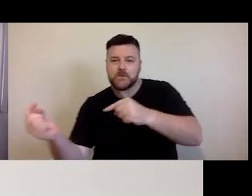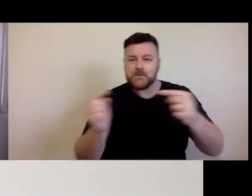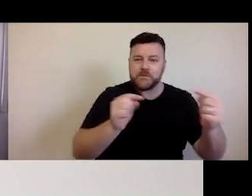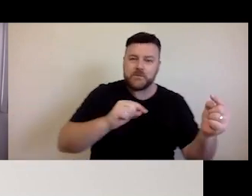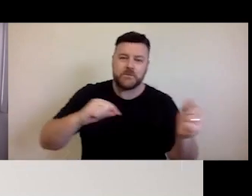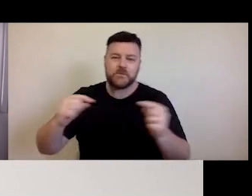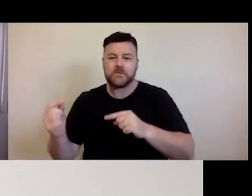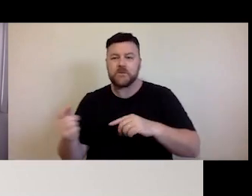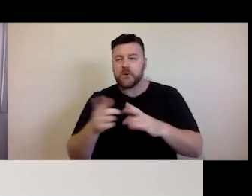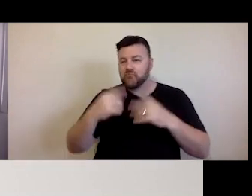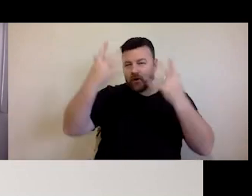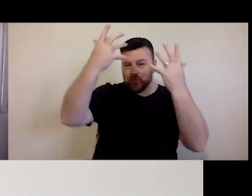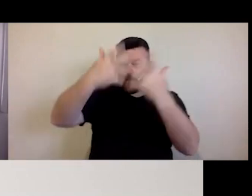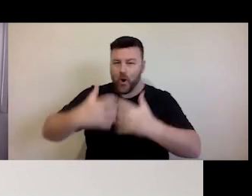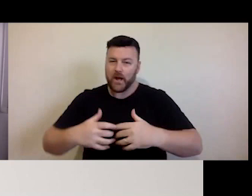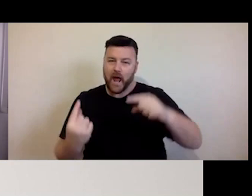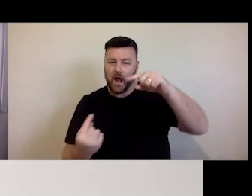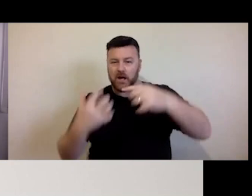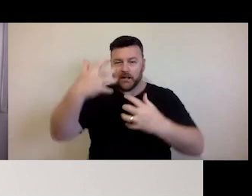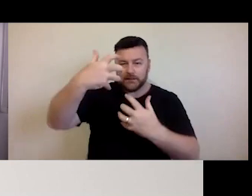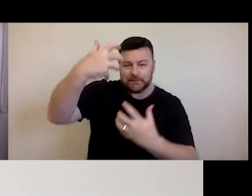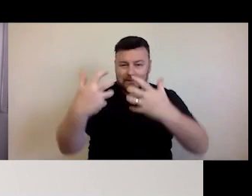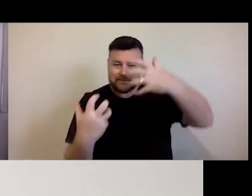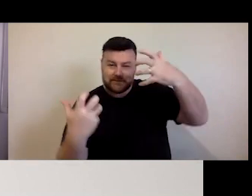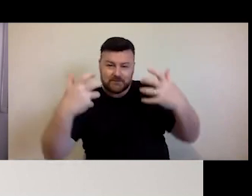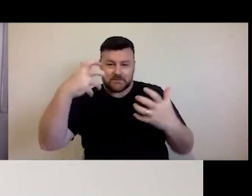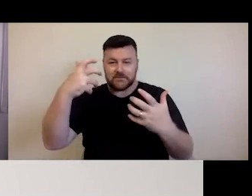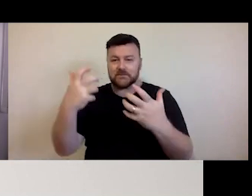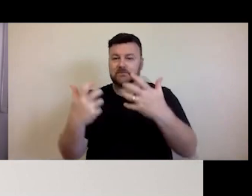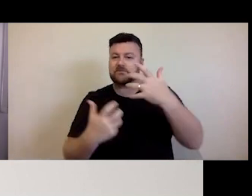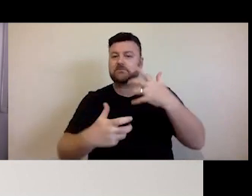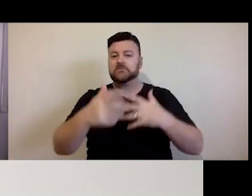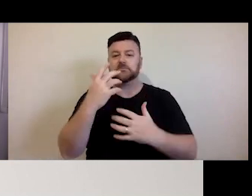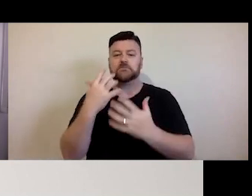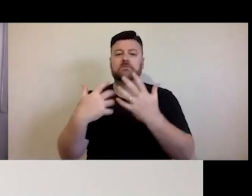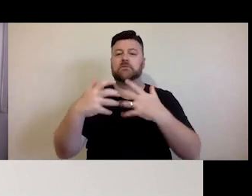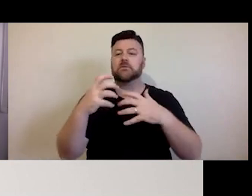moves and get our rhythm and flow together, we try to do this without